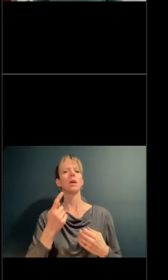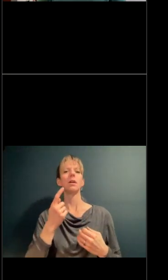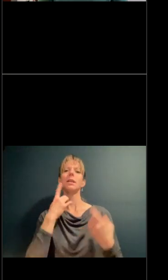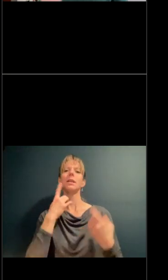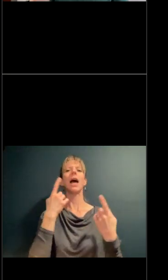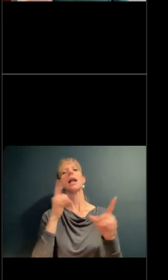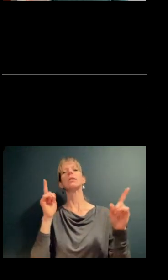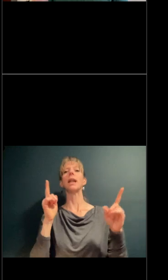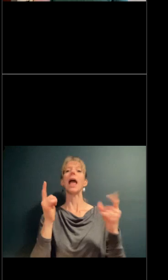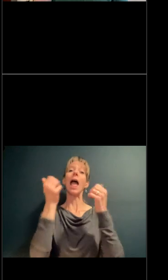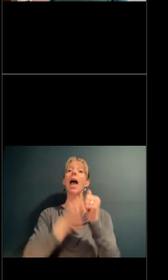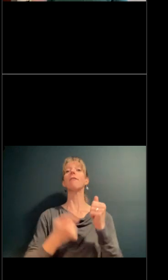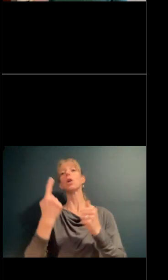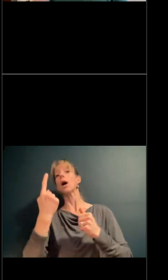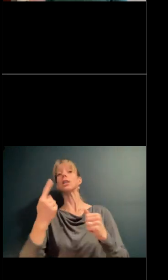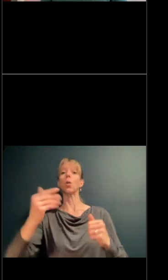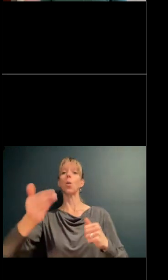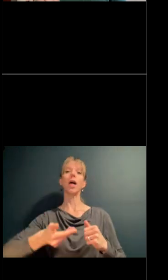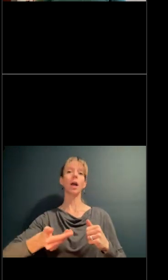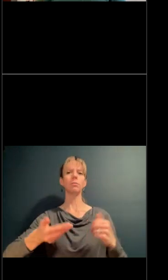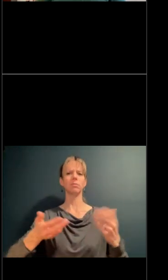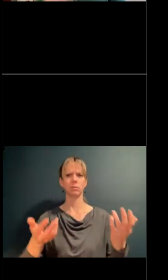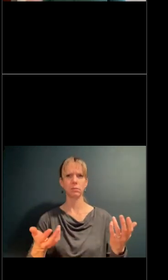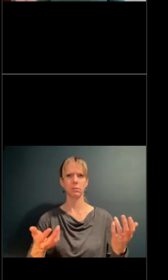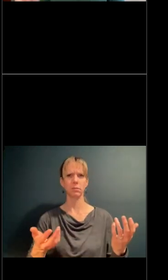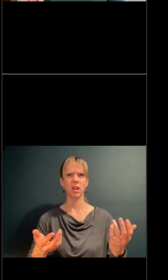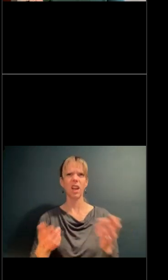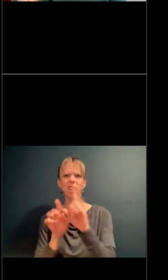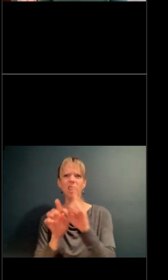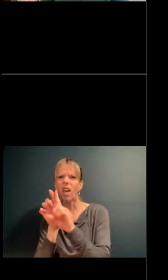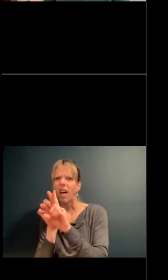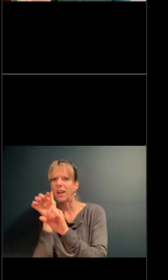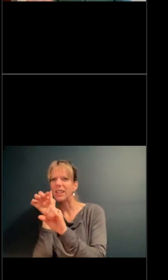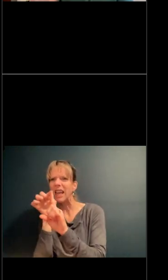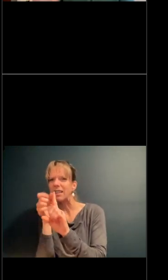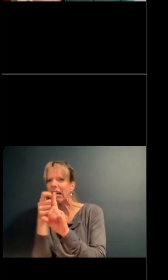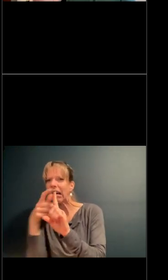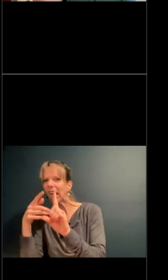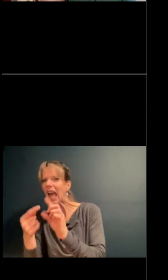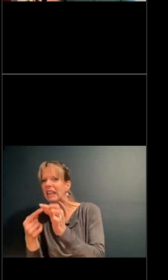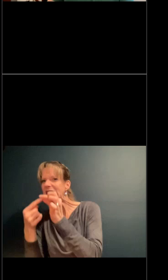welcome, and wonder if there is a little asterisk, a qualifier, something like a little question